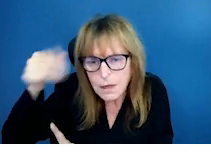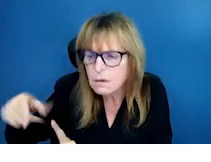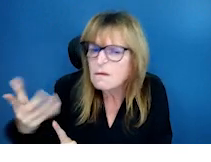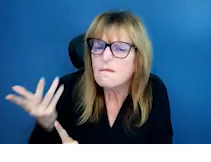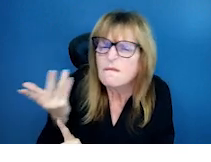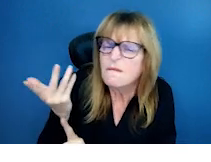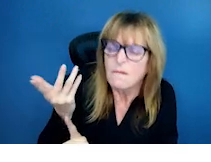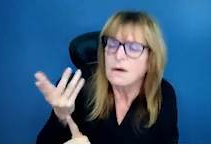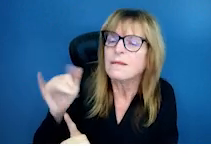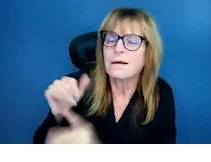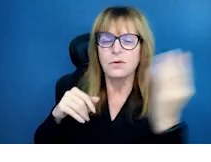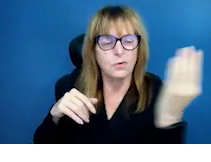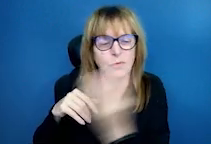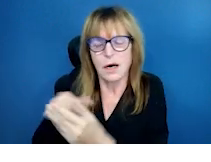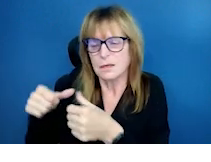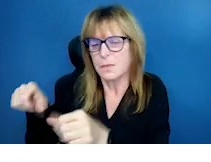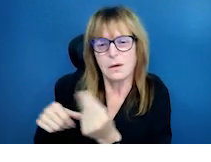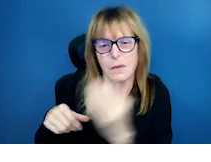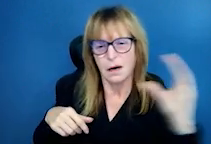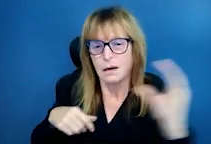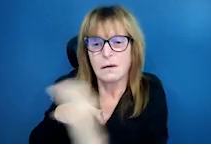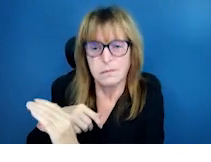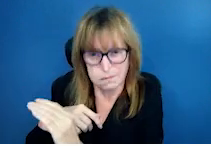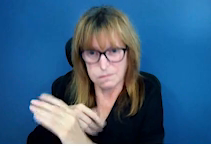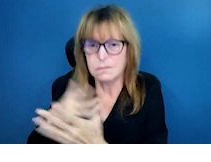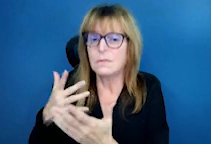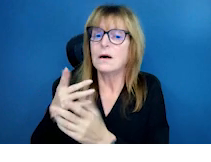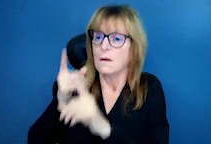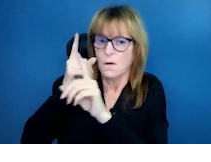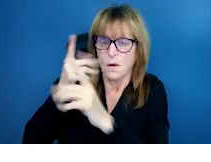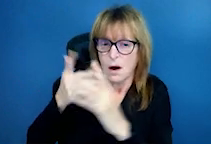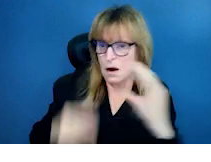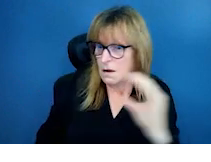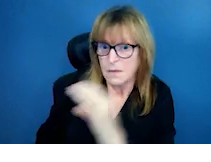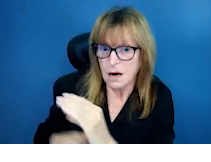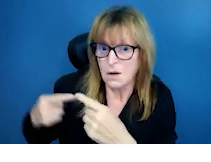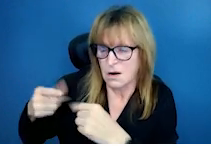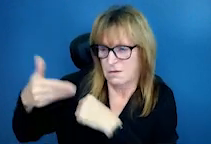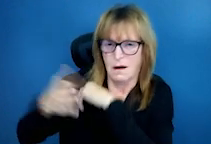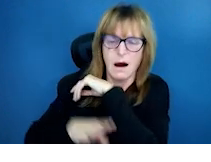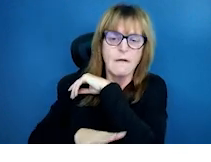We hope to send payments in the fall to allow better planning for organizations going into tax season.